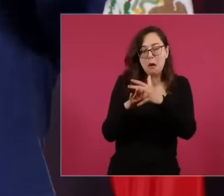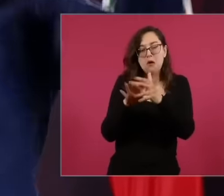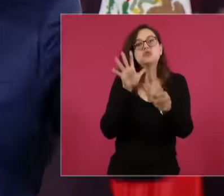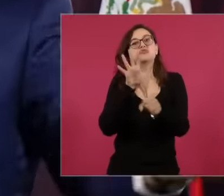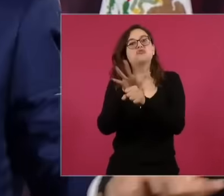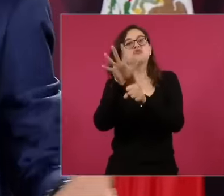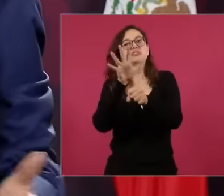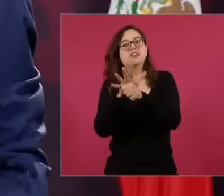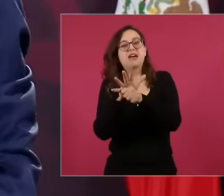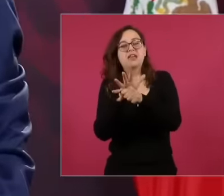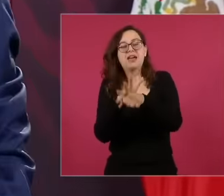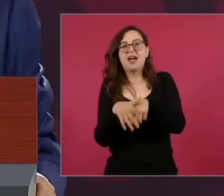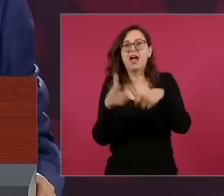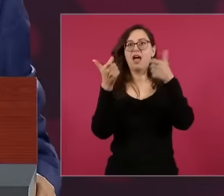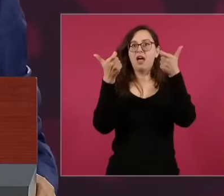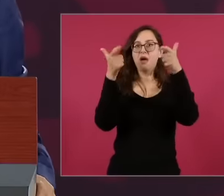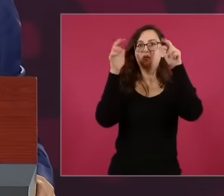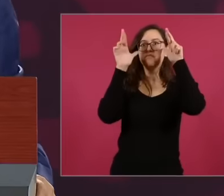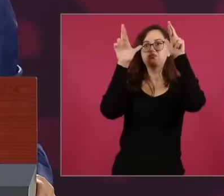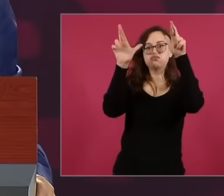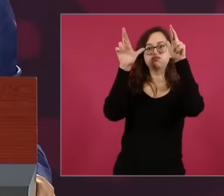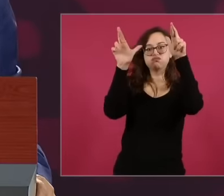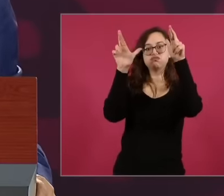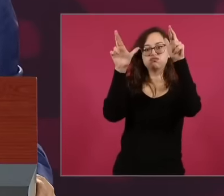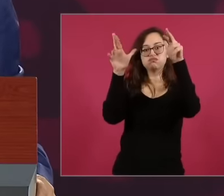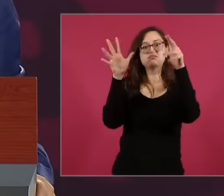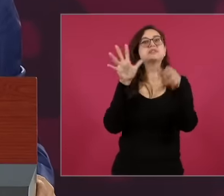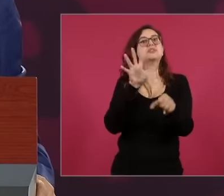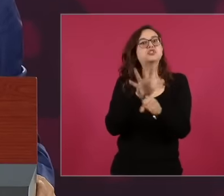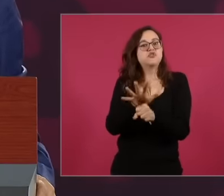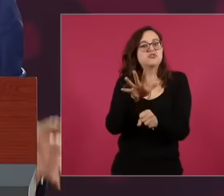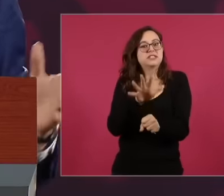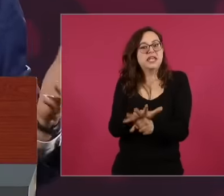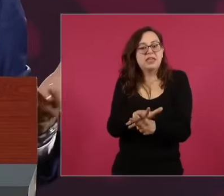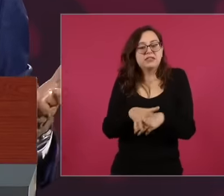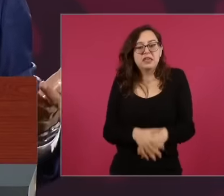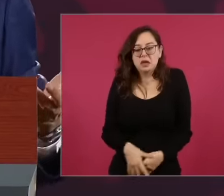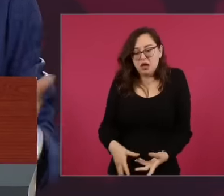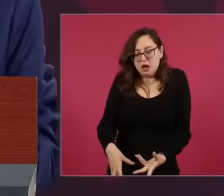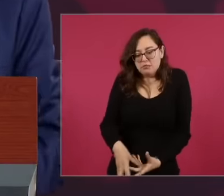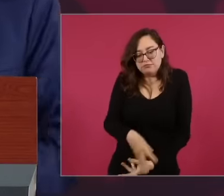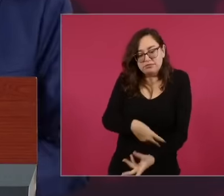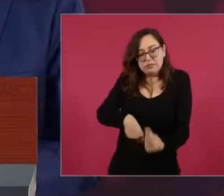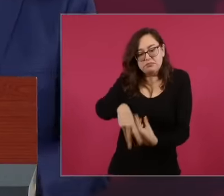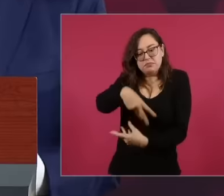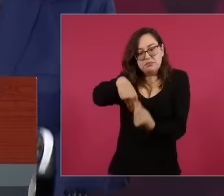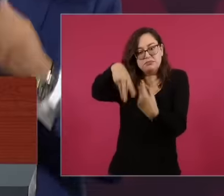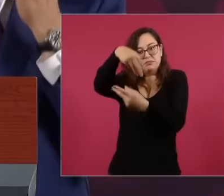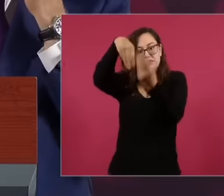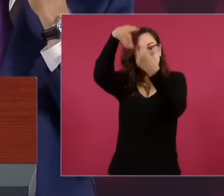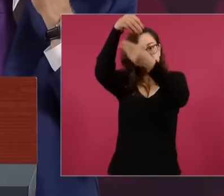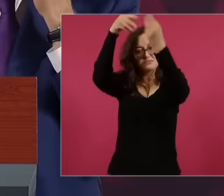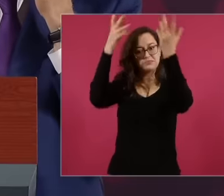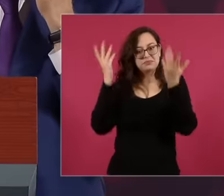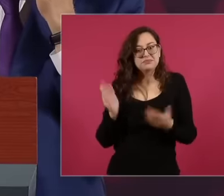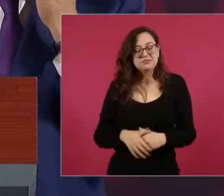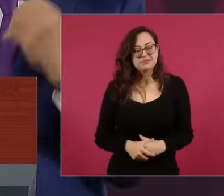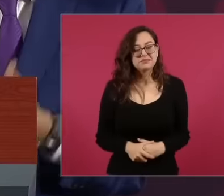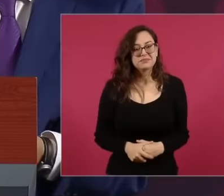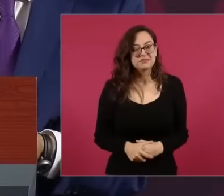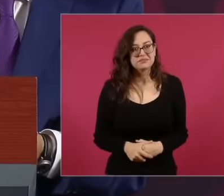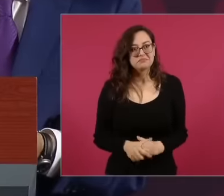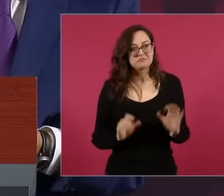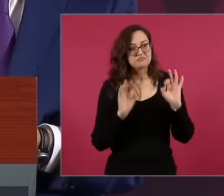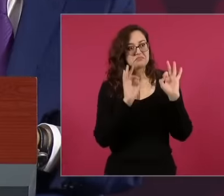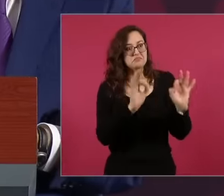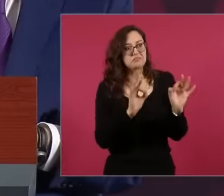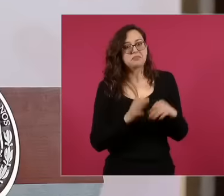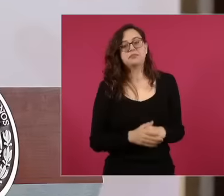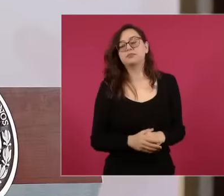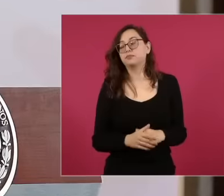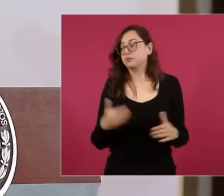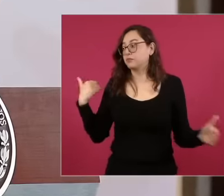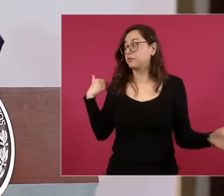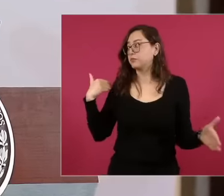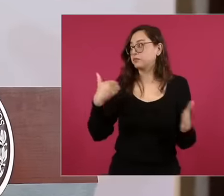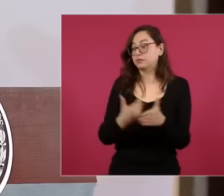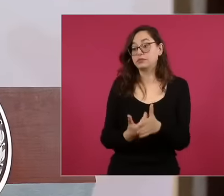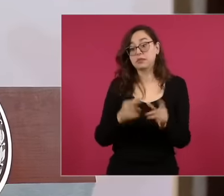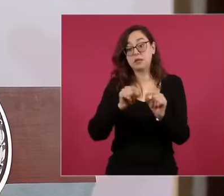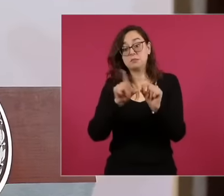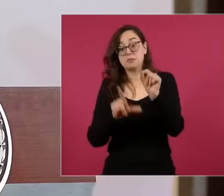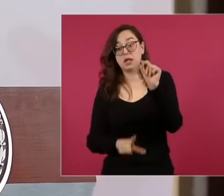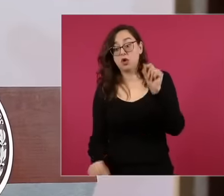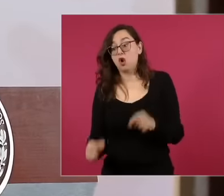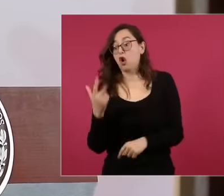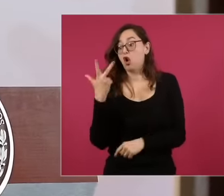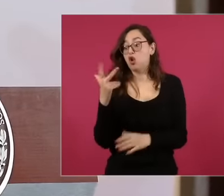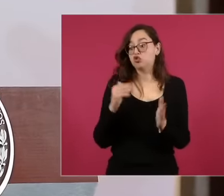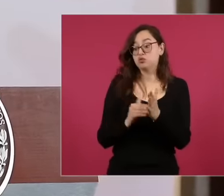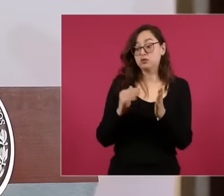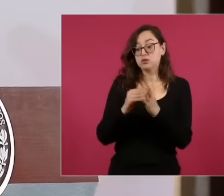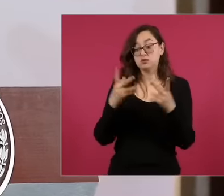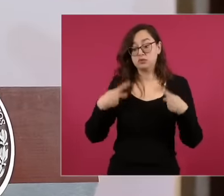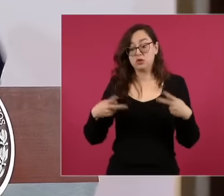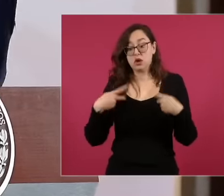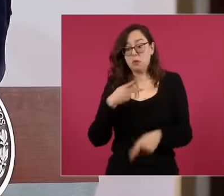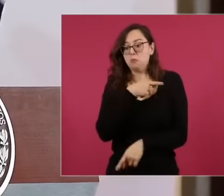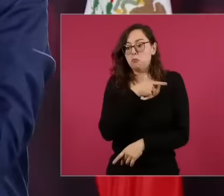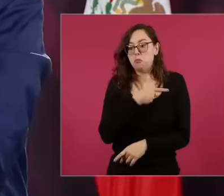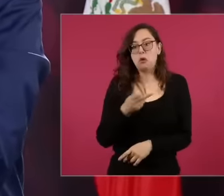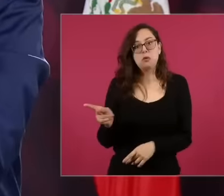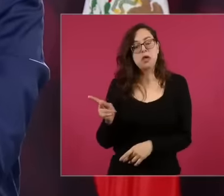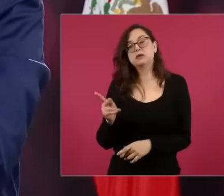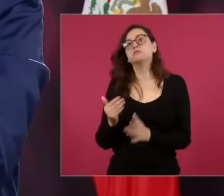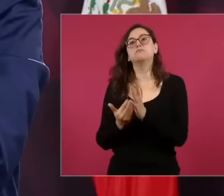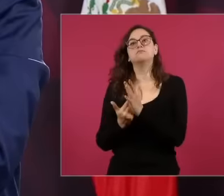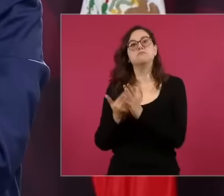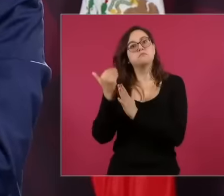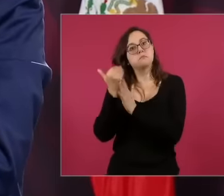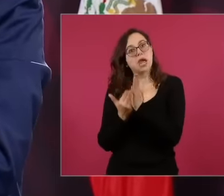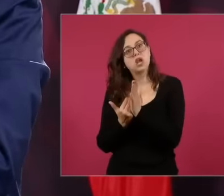top, we take from the poverty for 8 million Mexicans this doubled the salary there is no